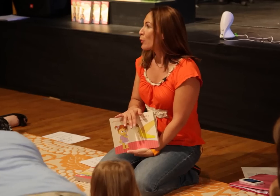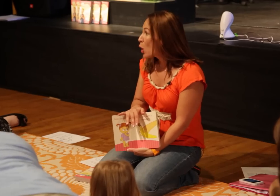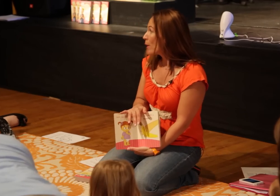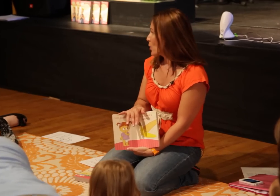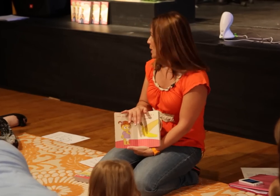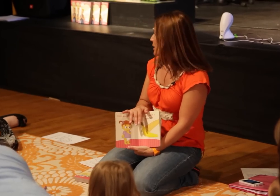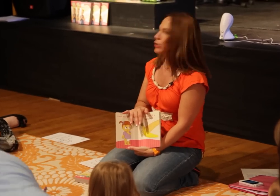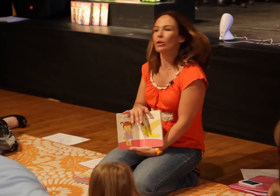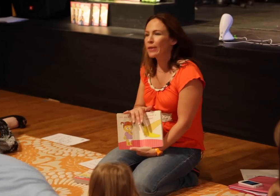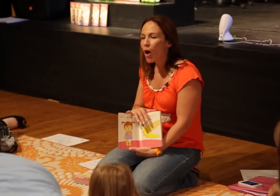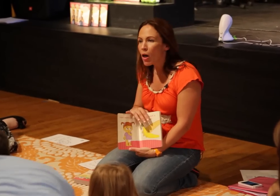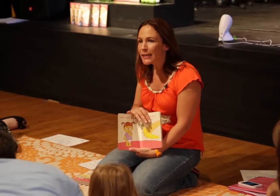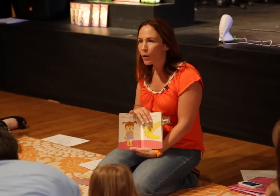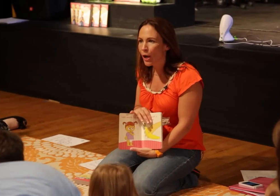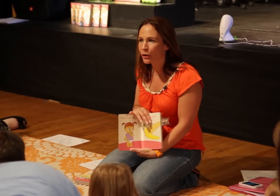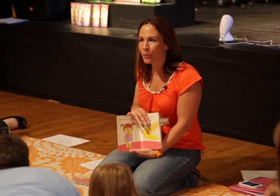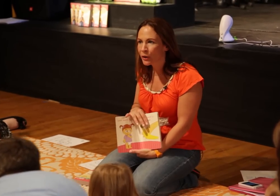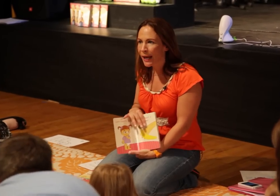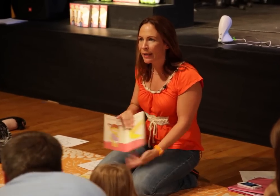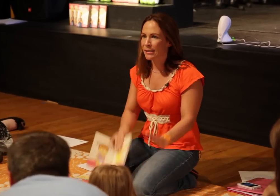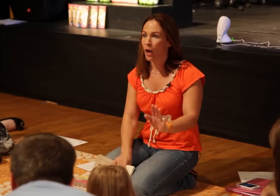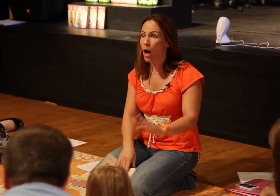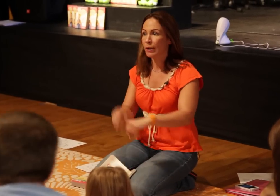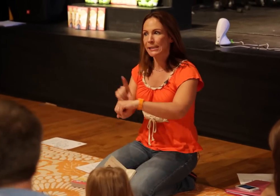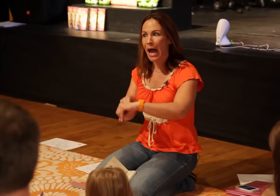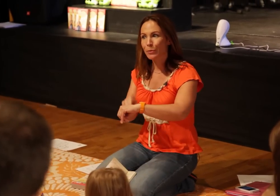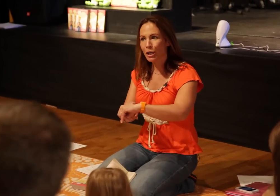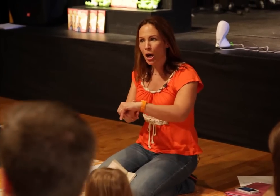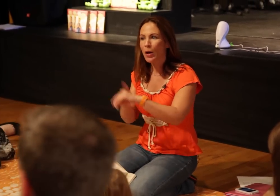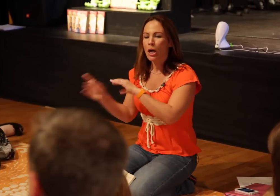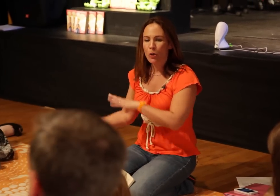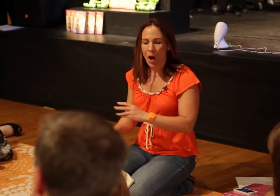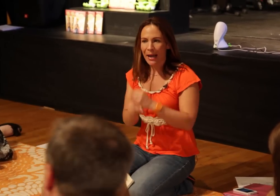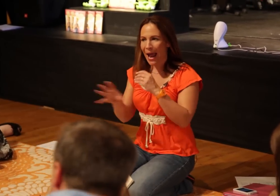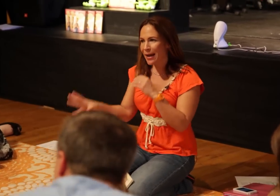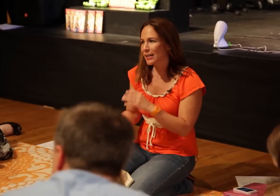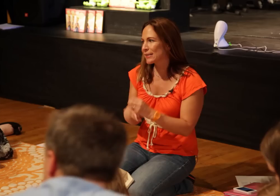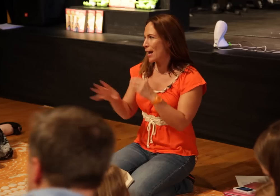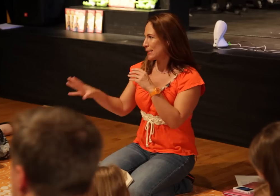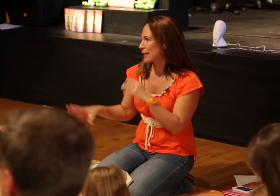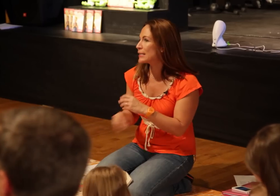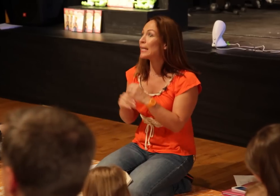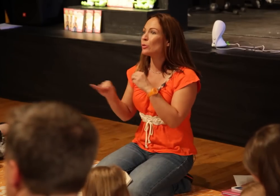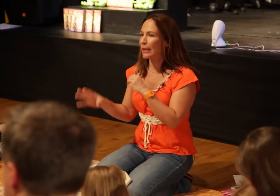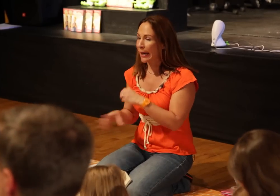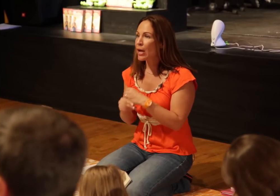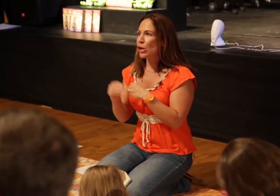throw in the ones that you do. And then all day while you're communicating it's like, oh, it's TIME to go. You want to add these signs and continually